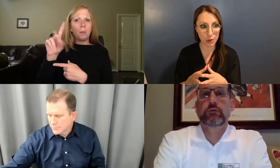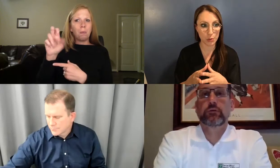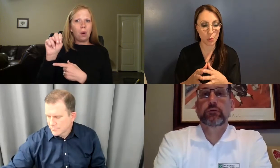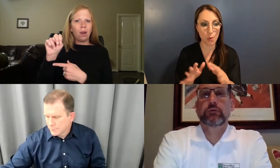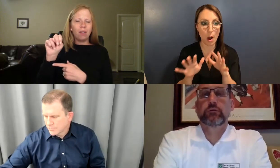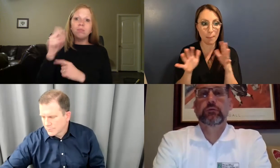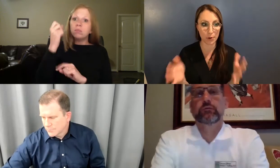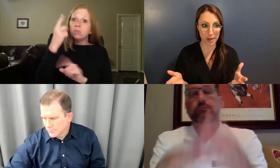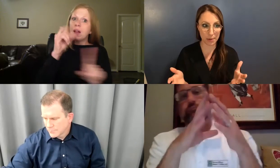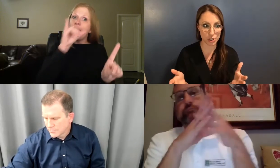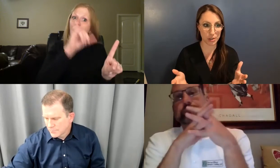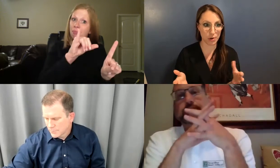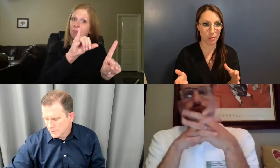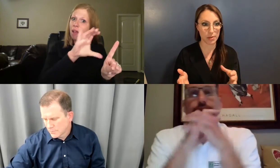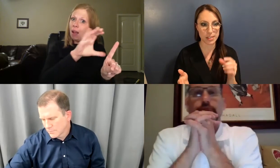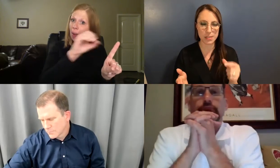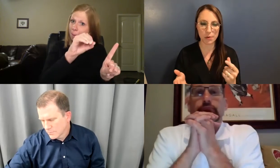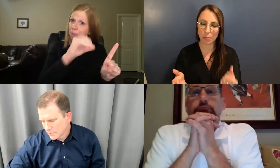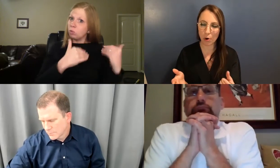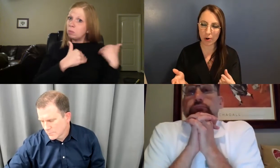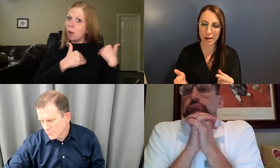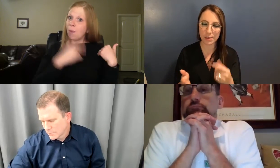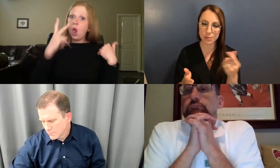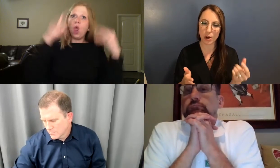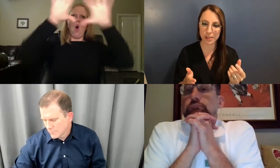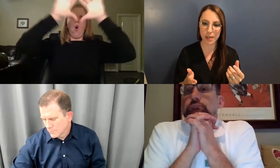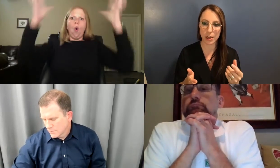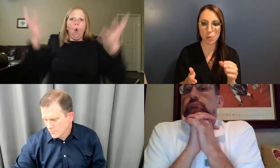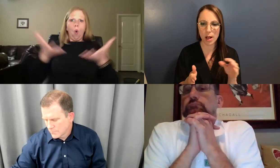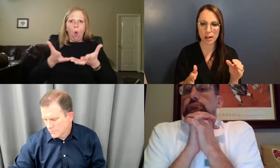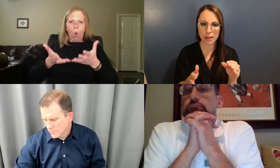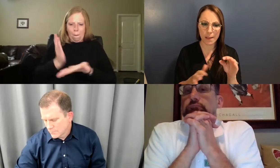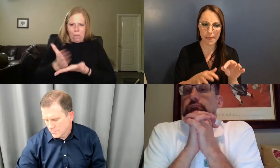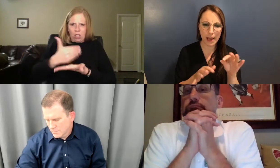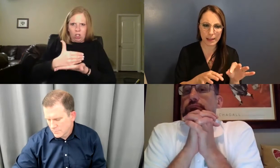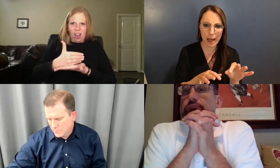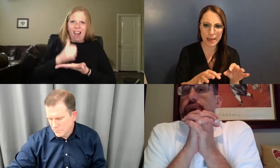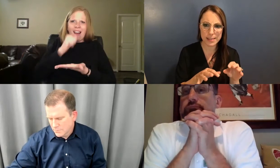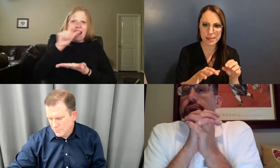to look at their whole operating budget rather than a specific program, 'cause we often hear well that class,